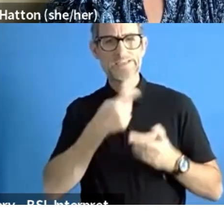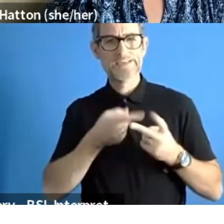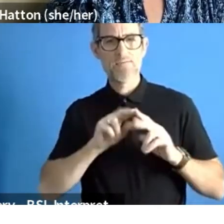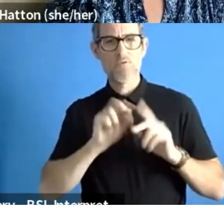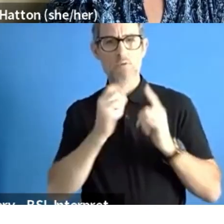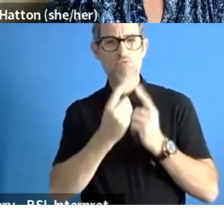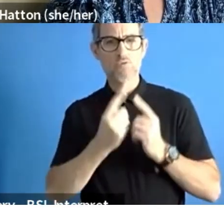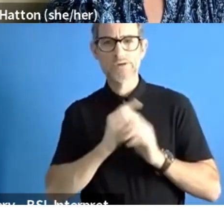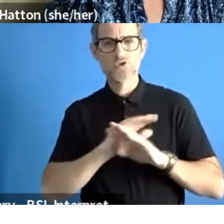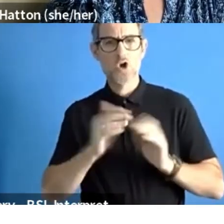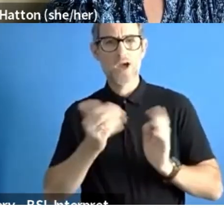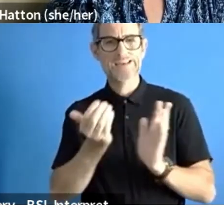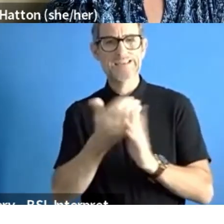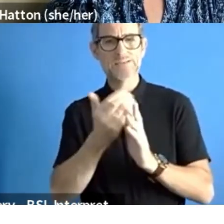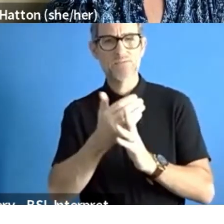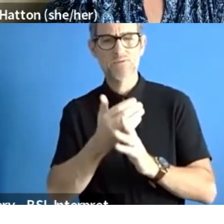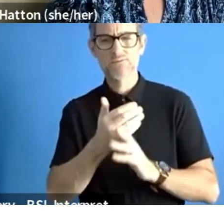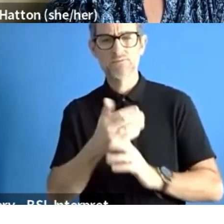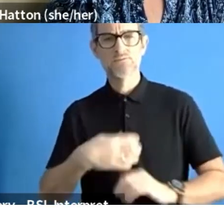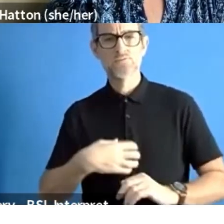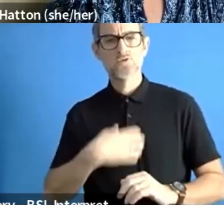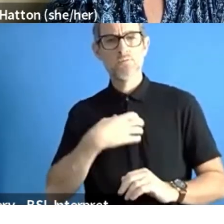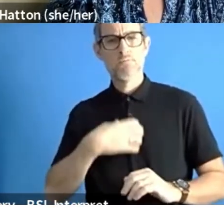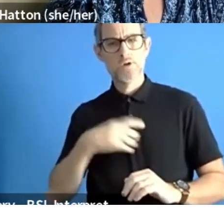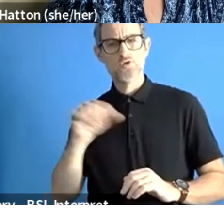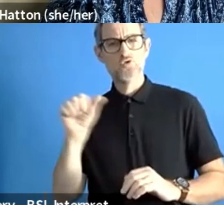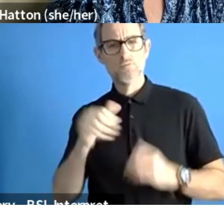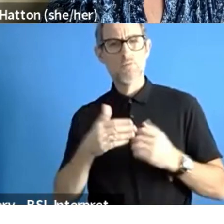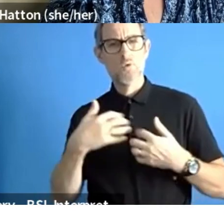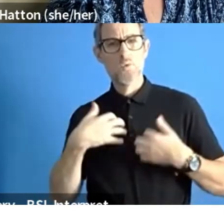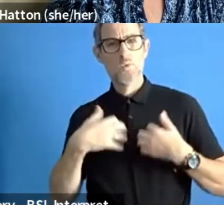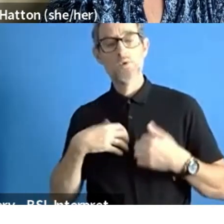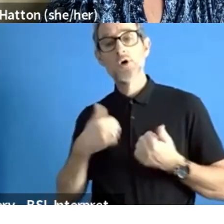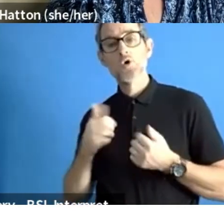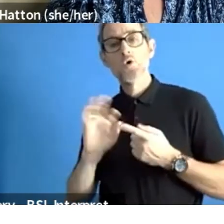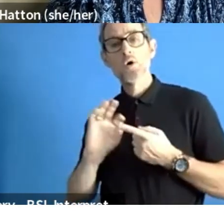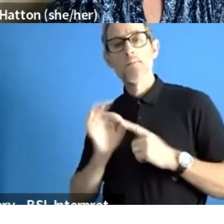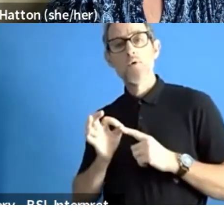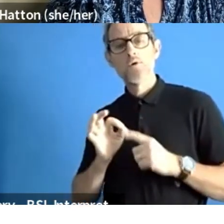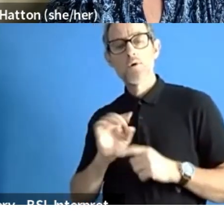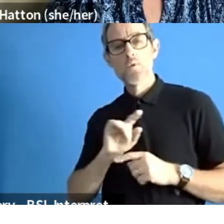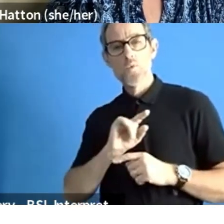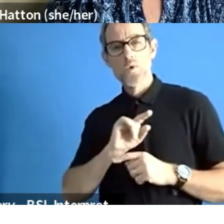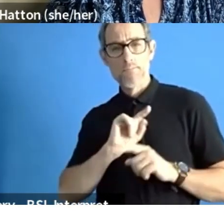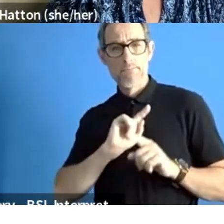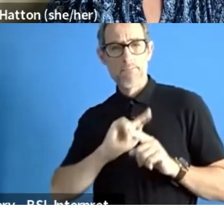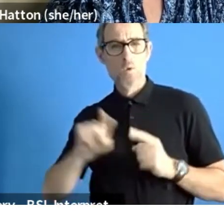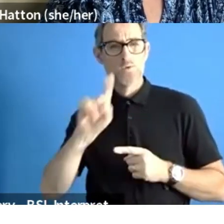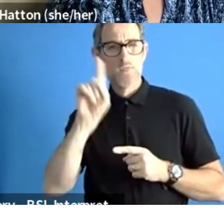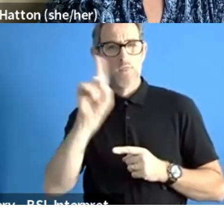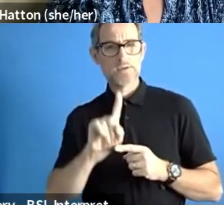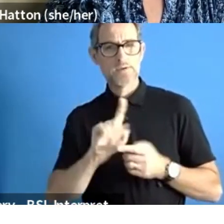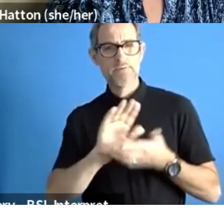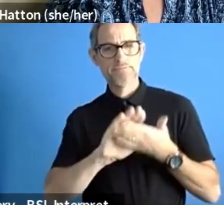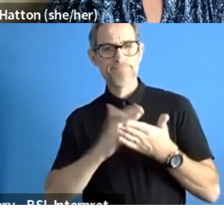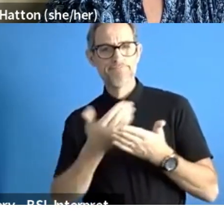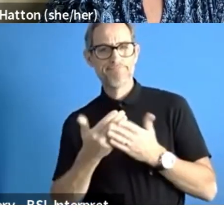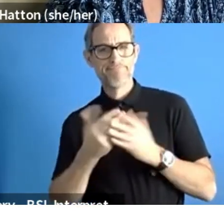I think that's such a good point. Most things now are digital, whether it's